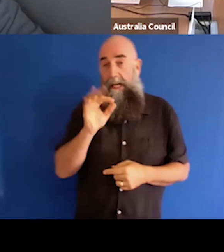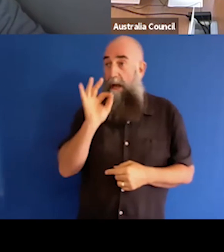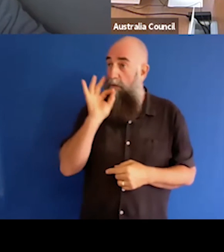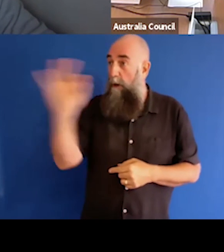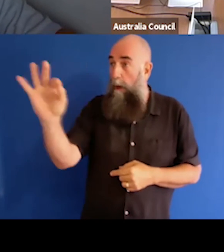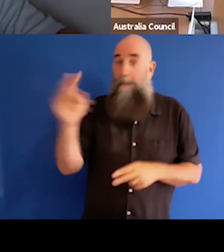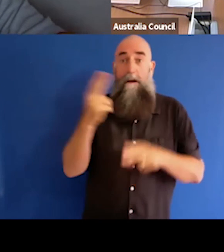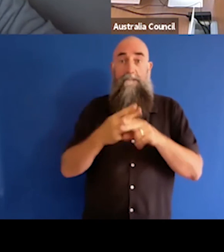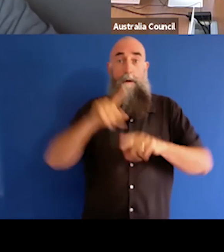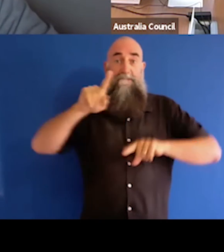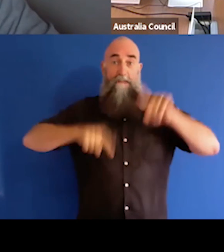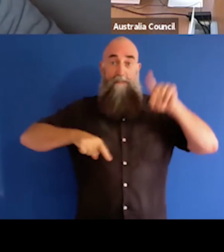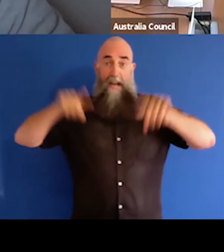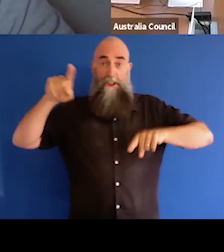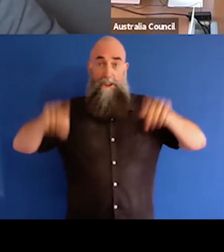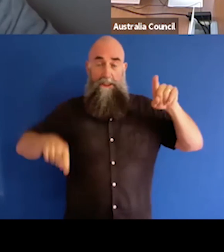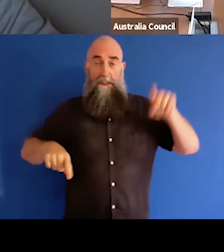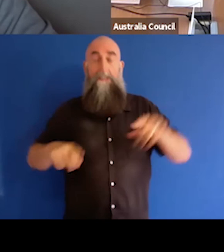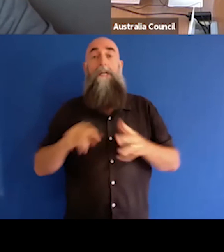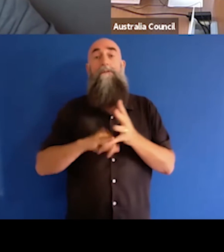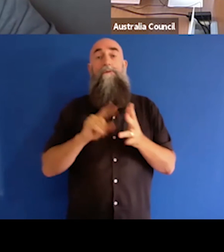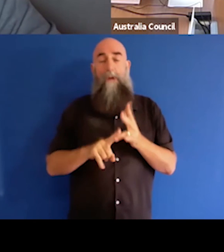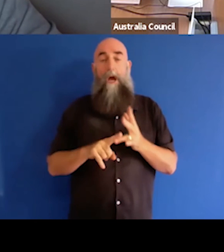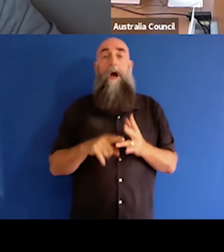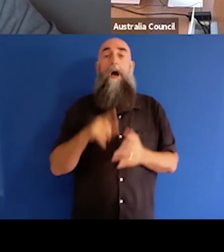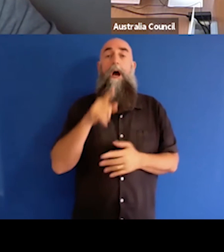You can put it in your budget.